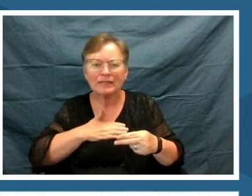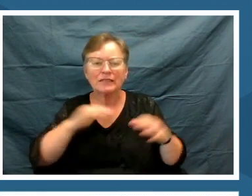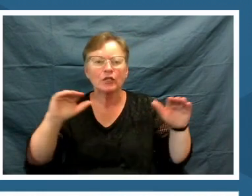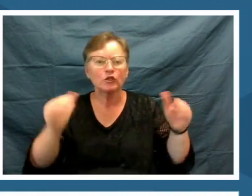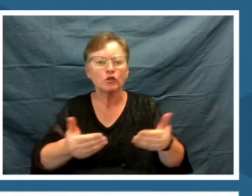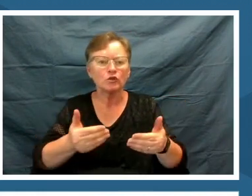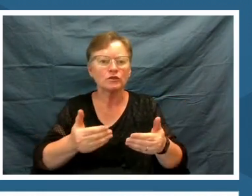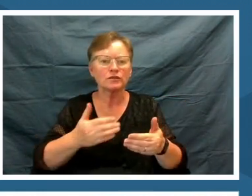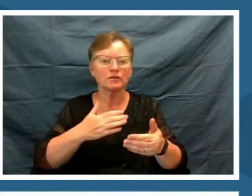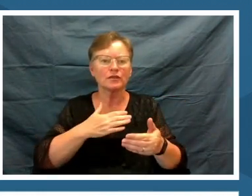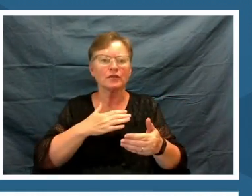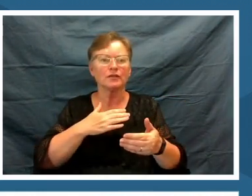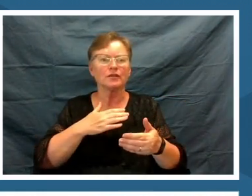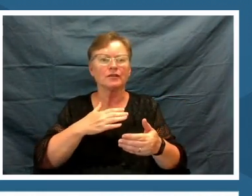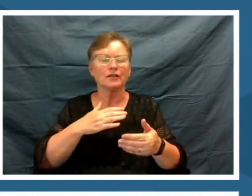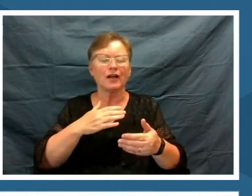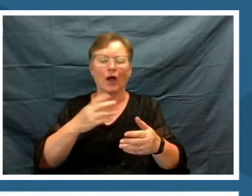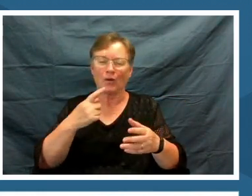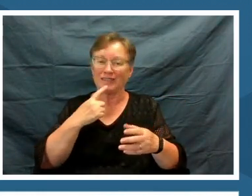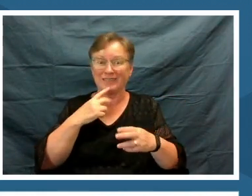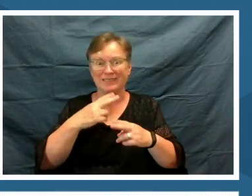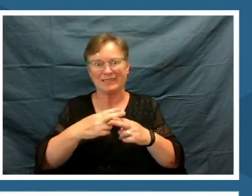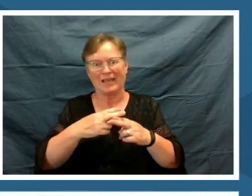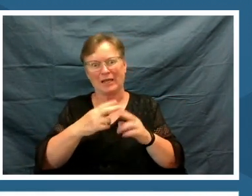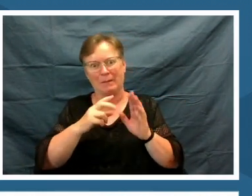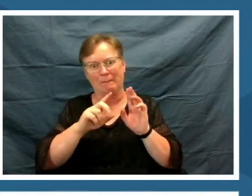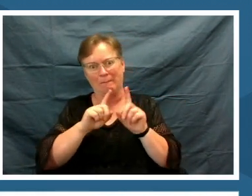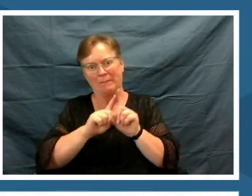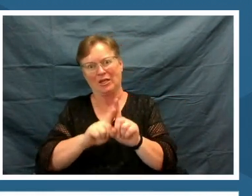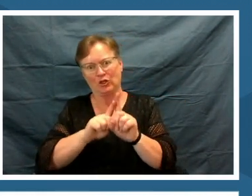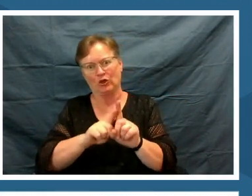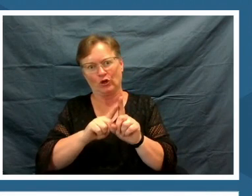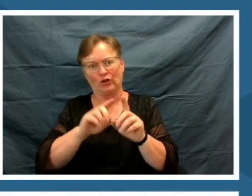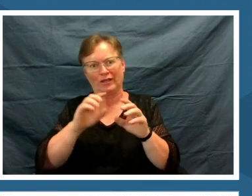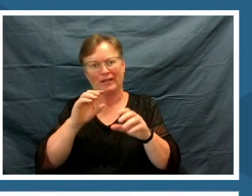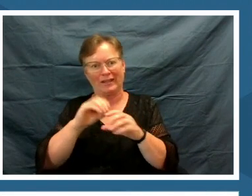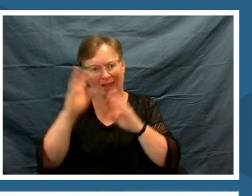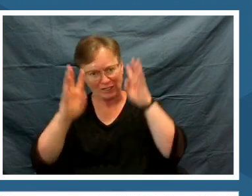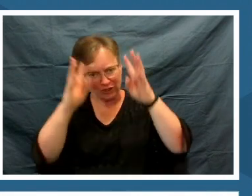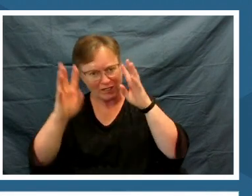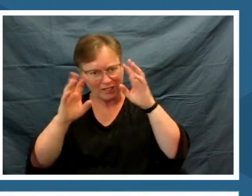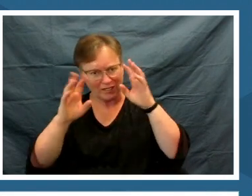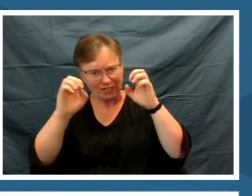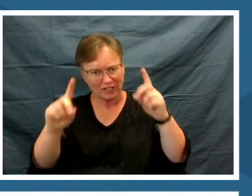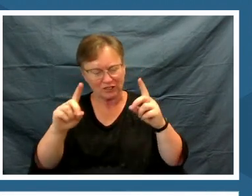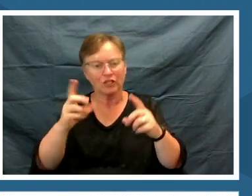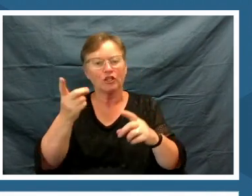and i want to say mentor in innovation